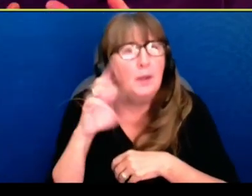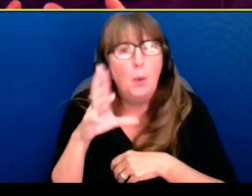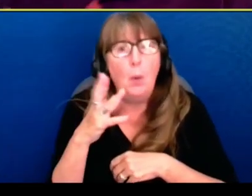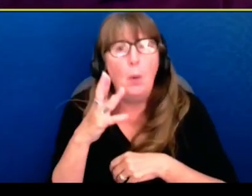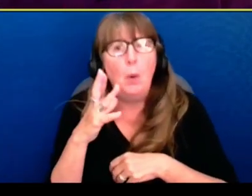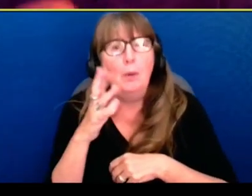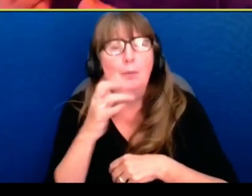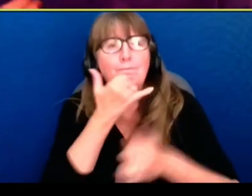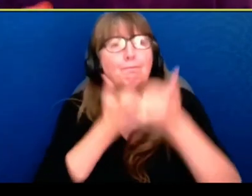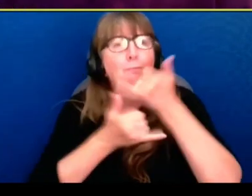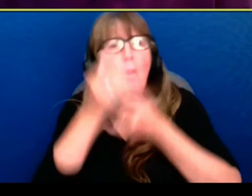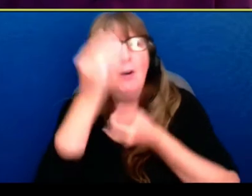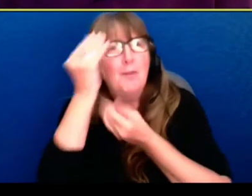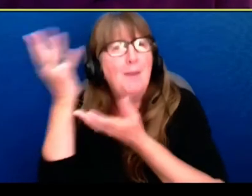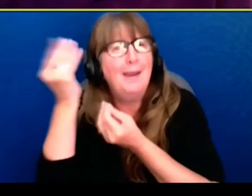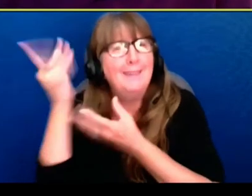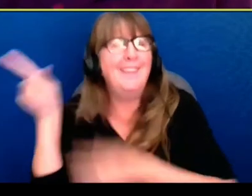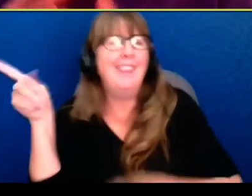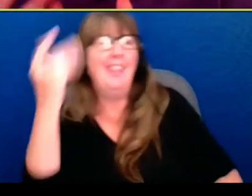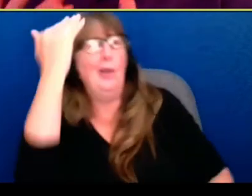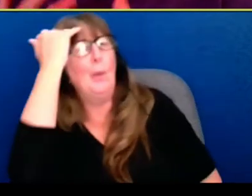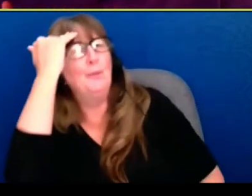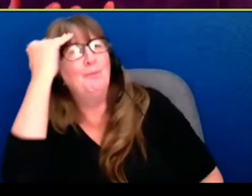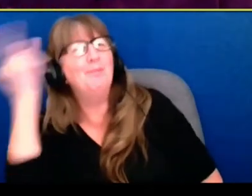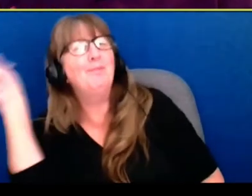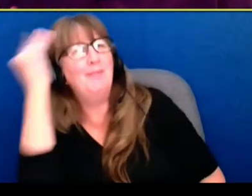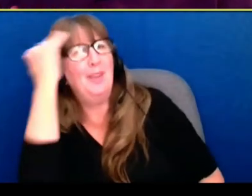Here, they're going to know it, they're gonna know something is not right.